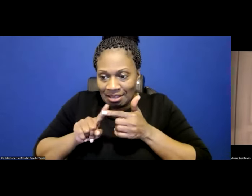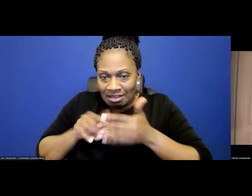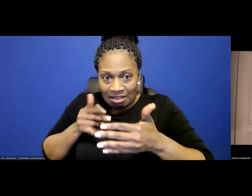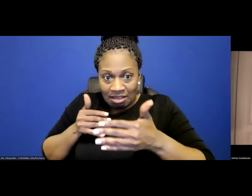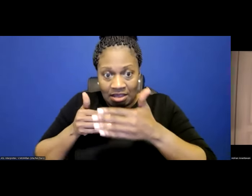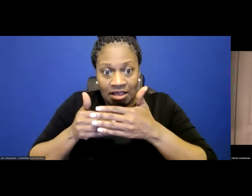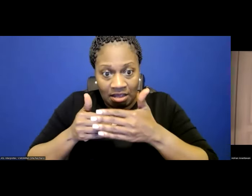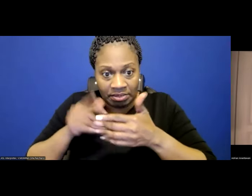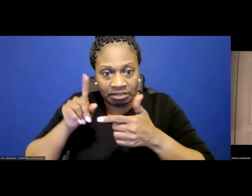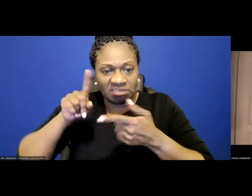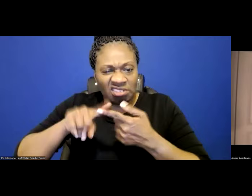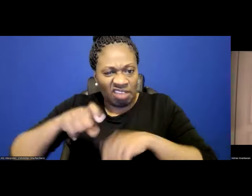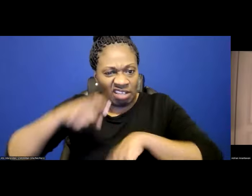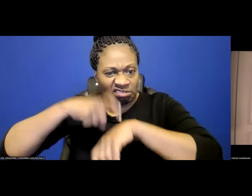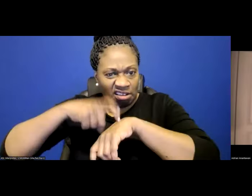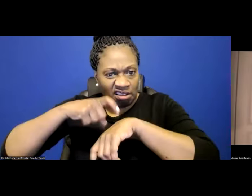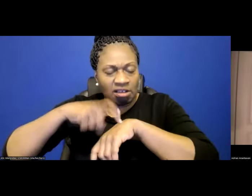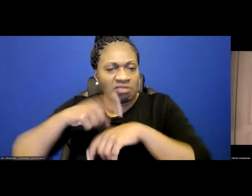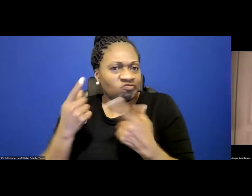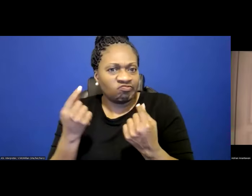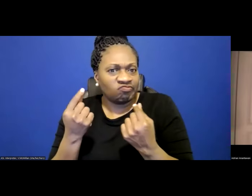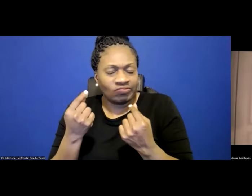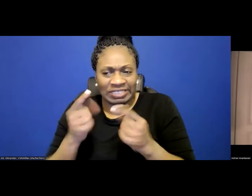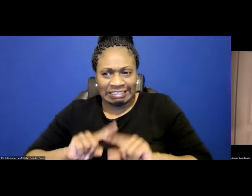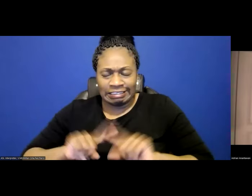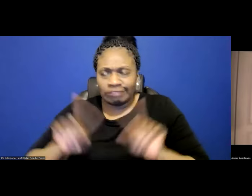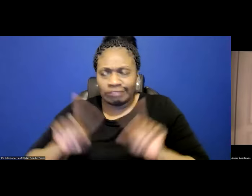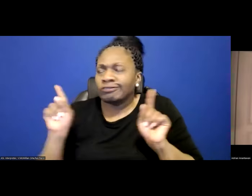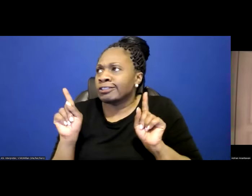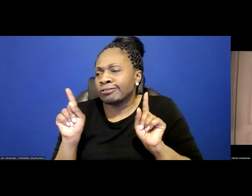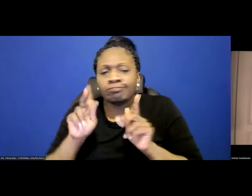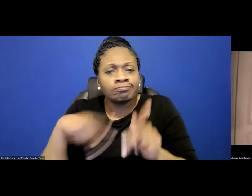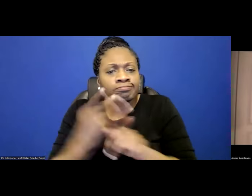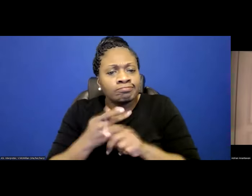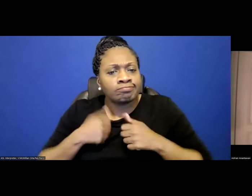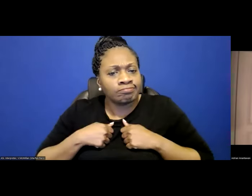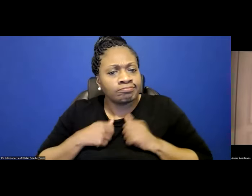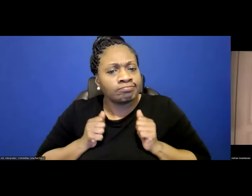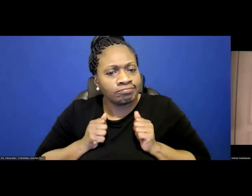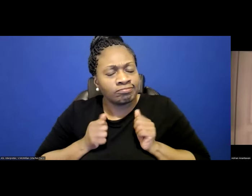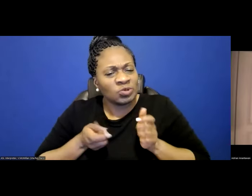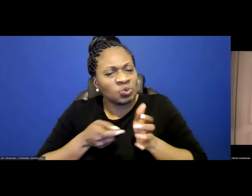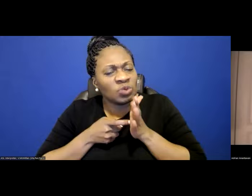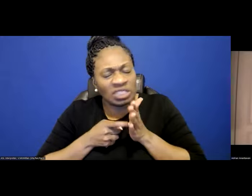that is a different type of disclosure that requires an equal, at least for me,